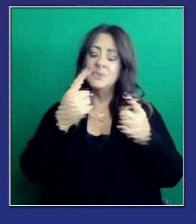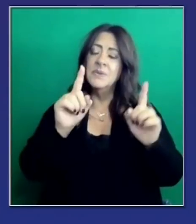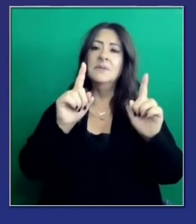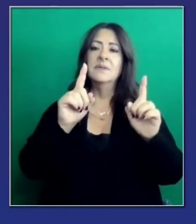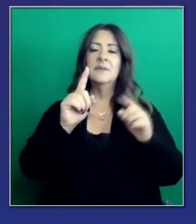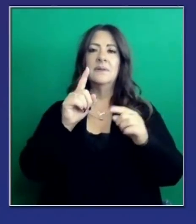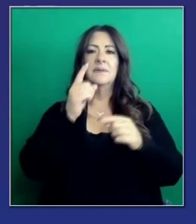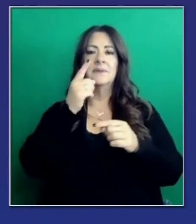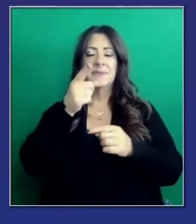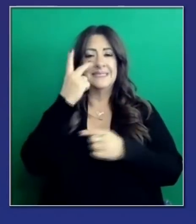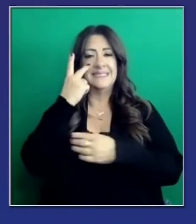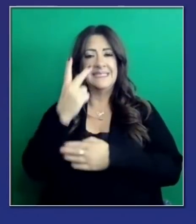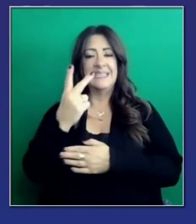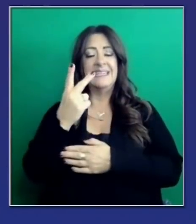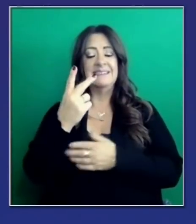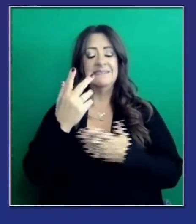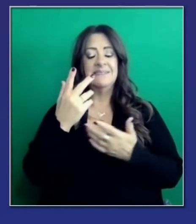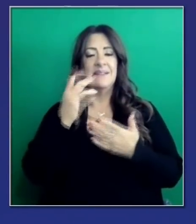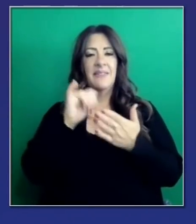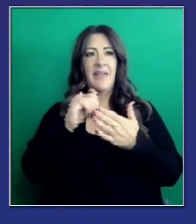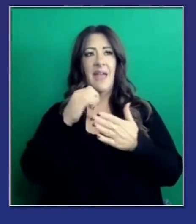ARE SEEING TRULY LIGHT AT THE